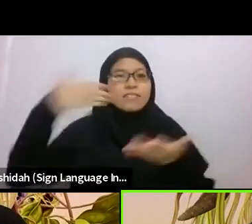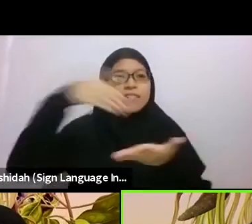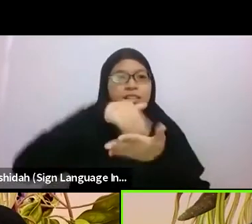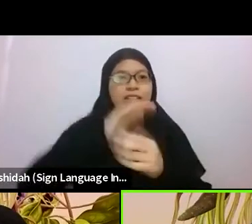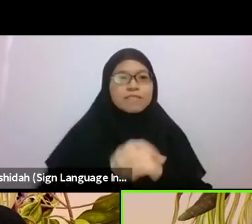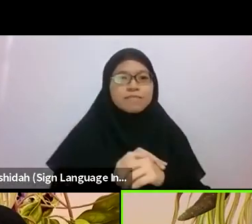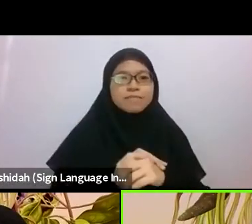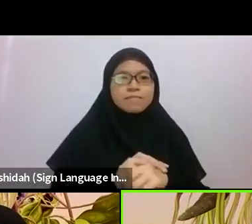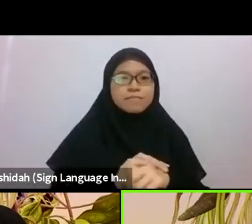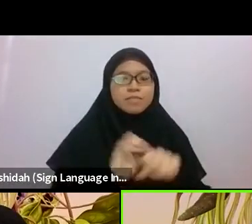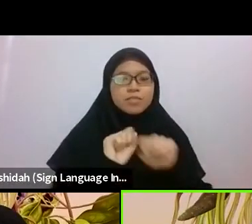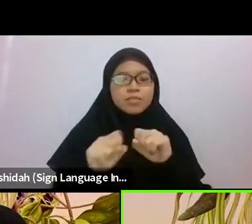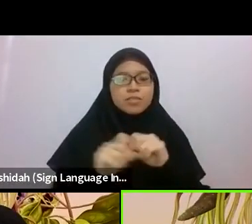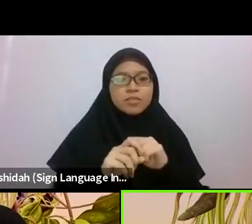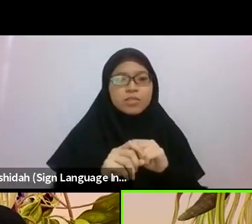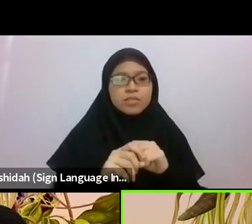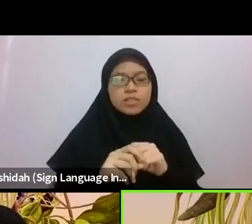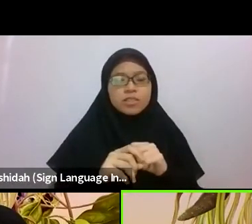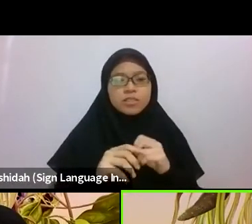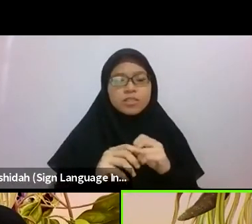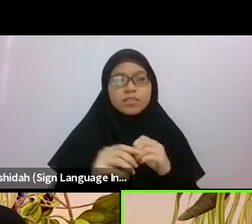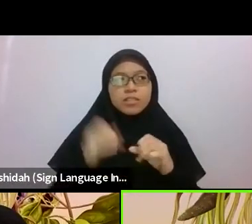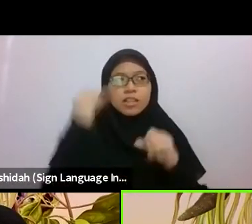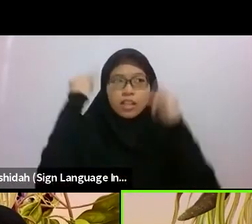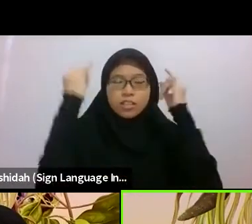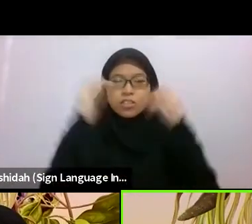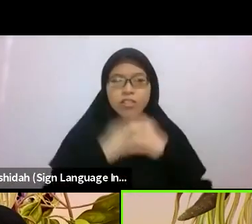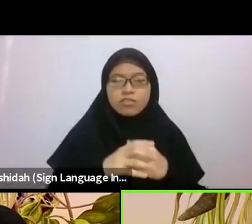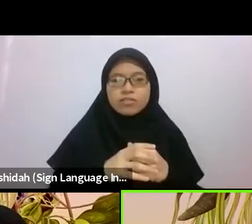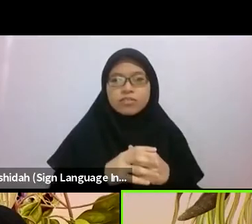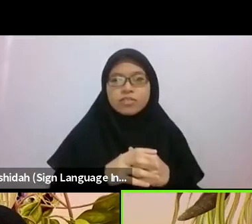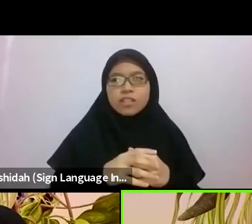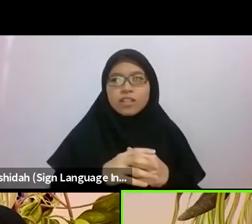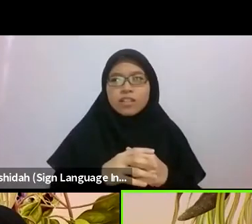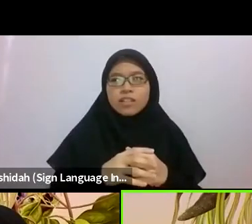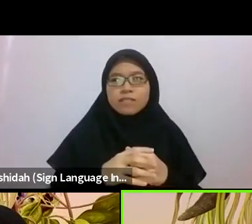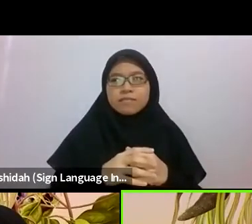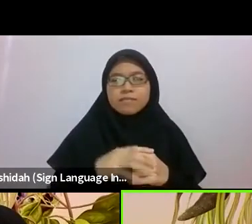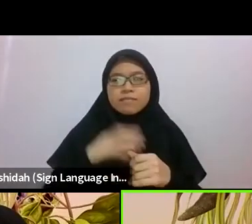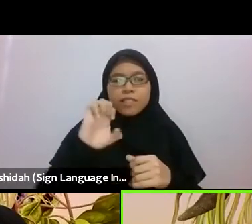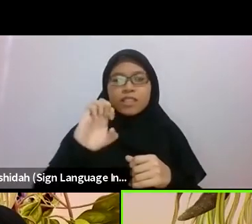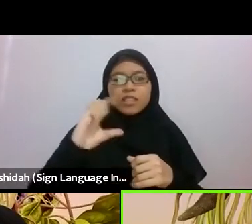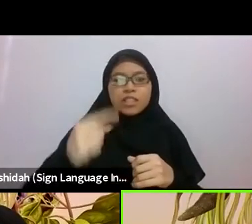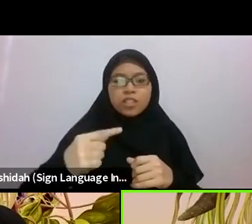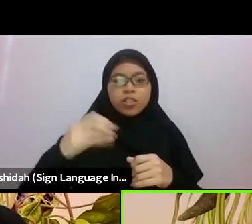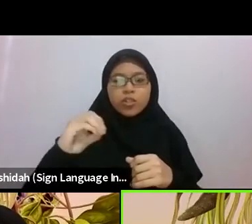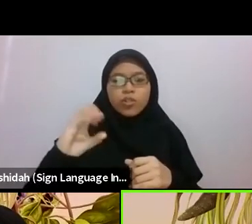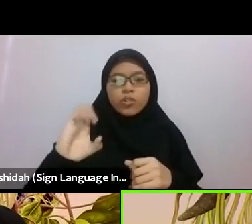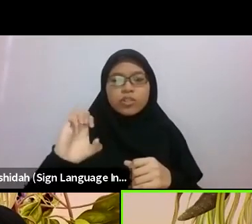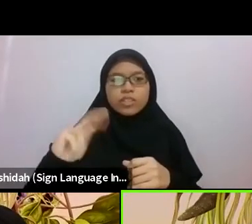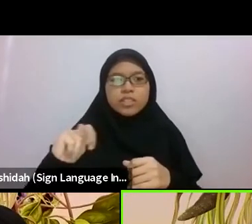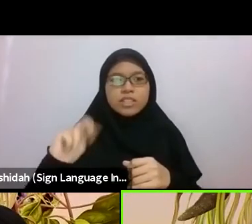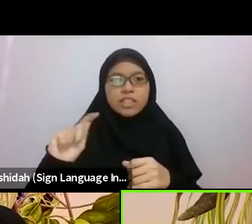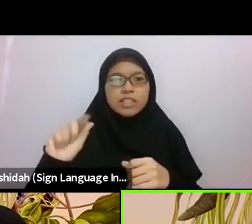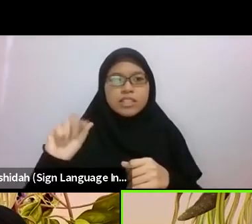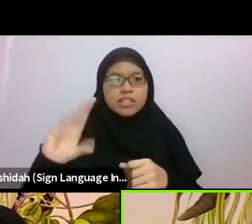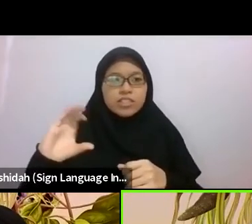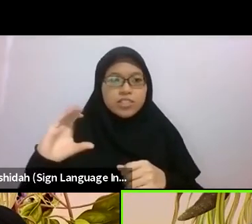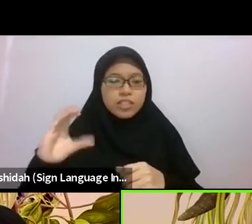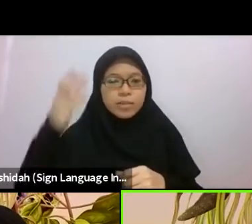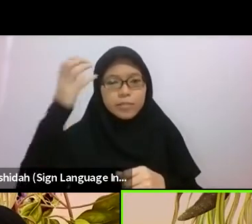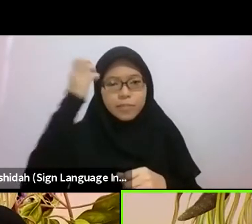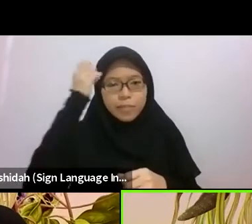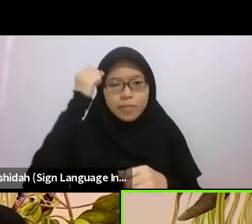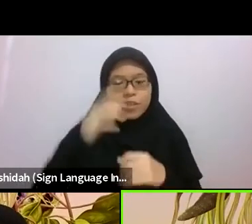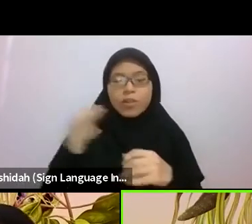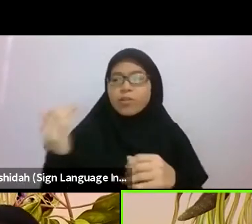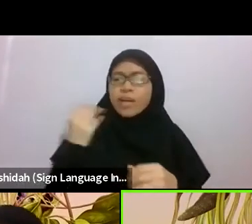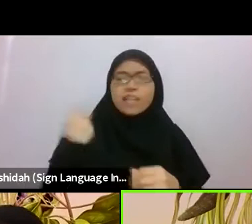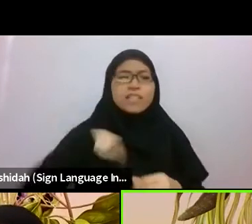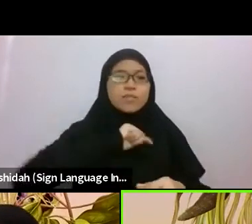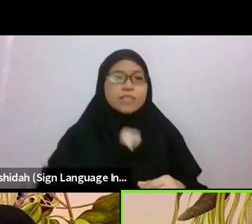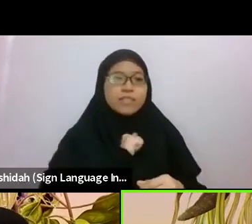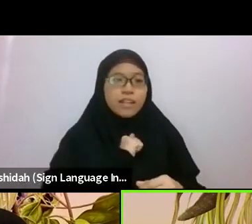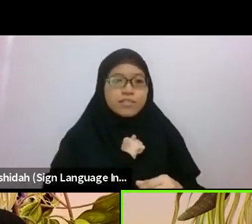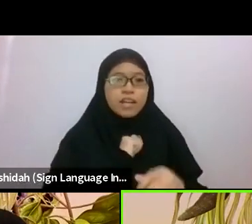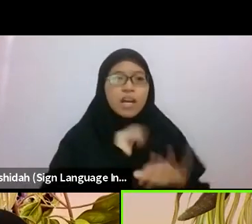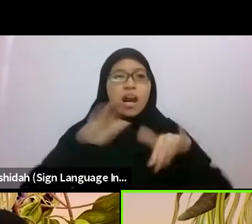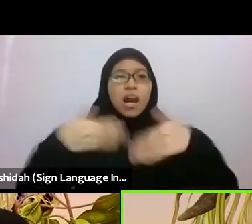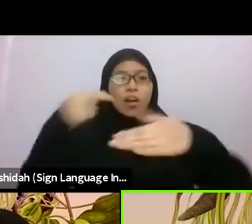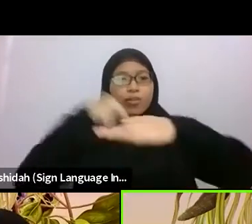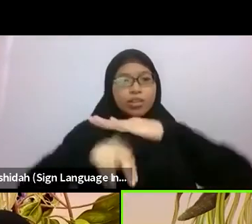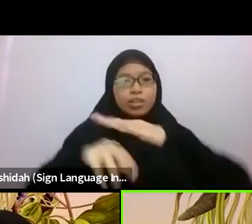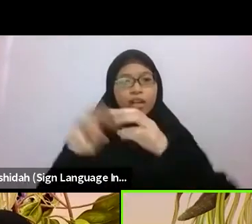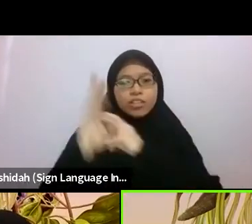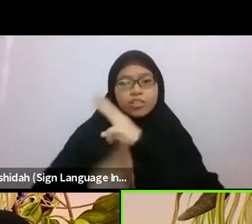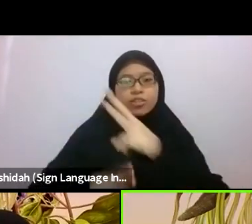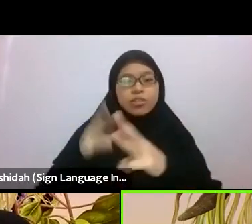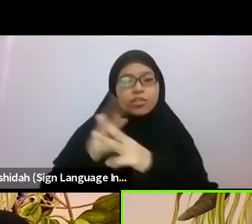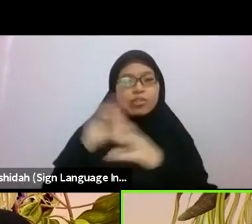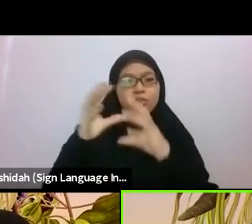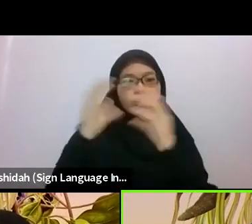for instance if we ask ourselves, how does the natural world remember? We usually think about the human or the anthropocentric notion of memory.